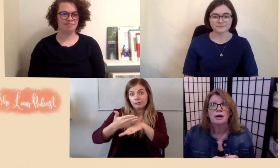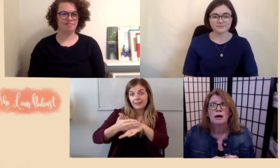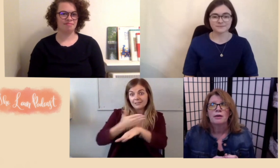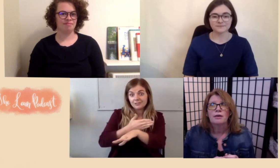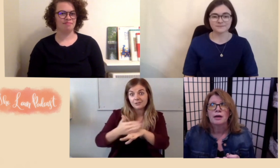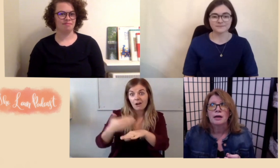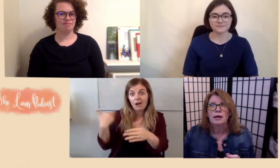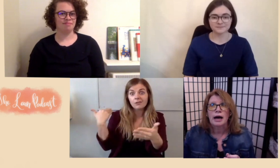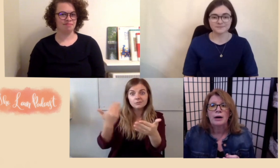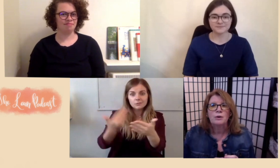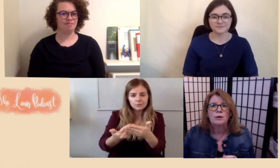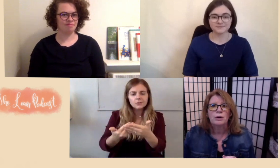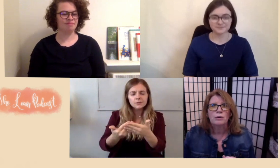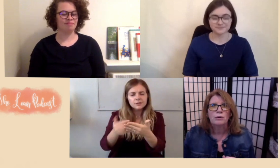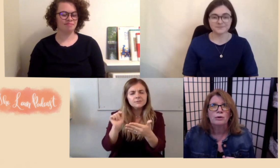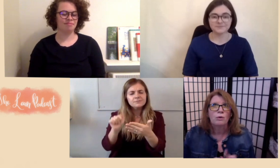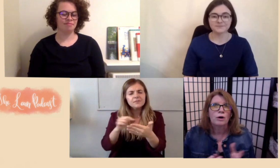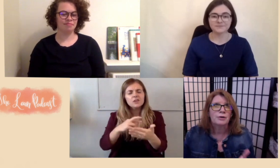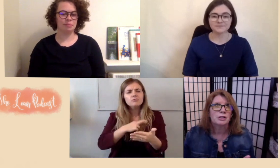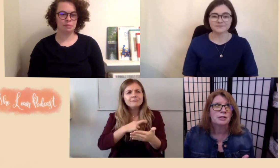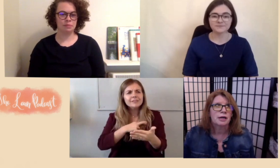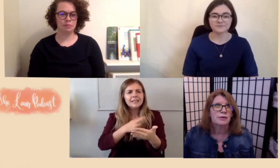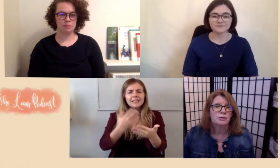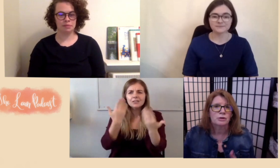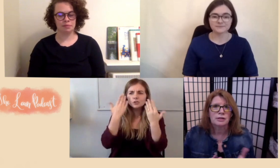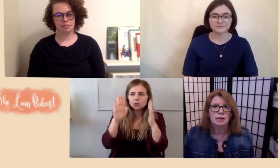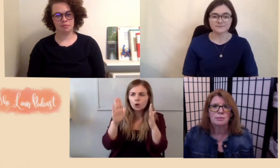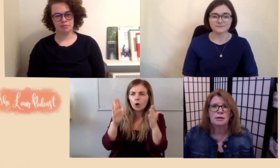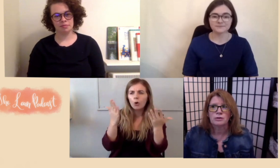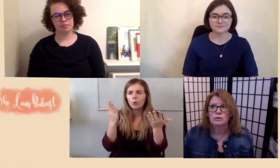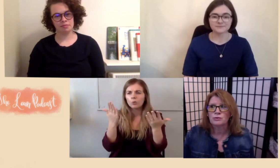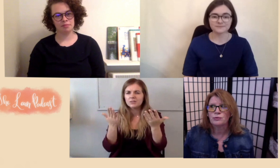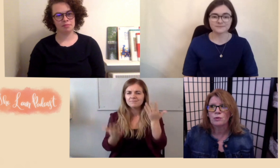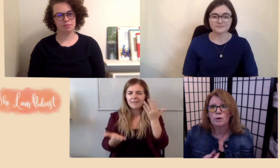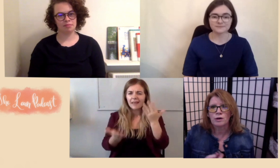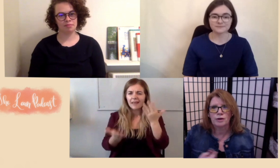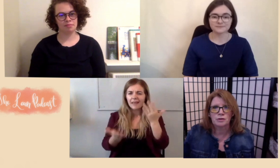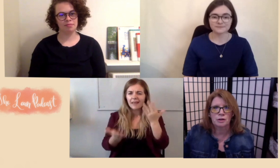or I should say the sort of stimulus for what eventually became my academic work.